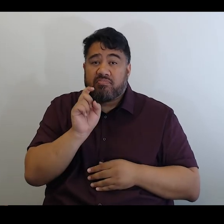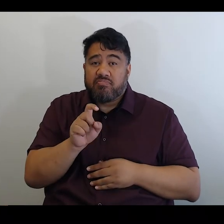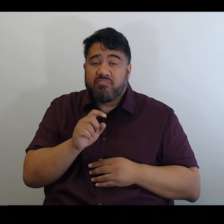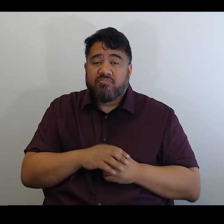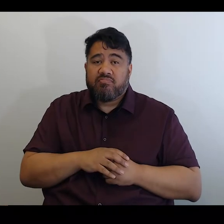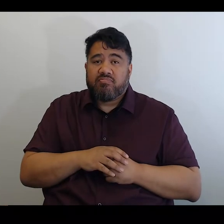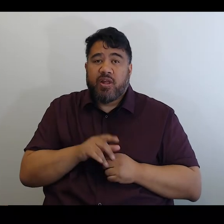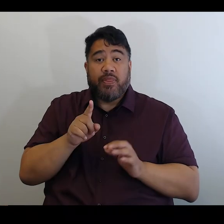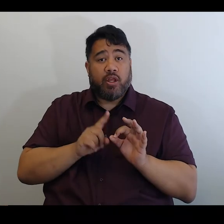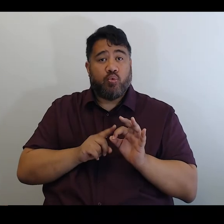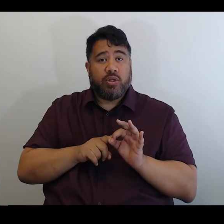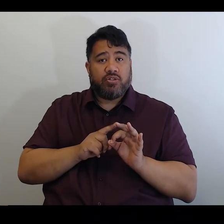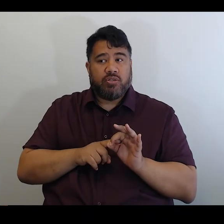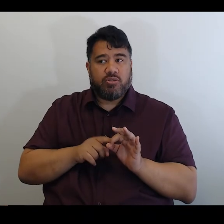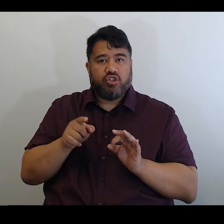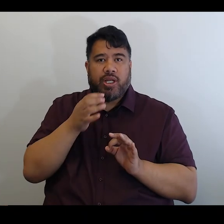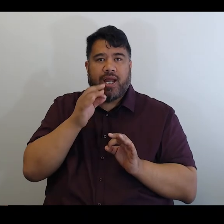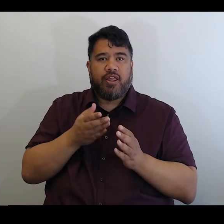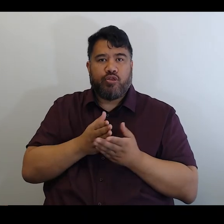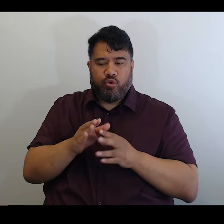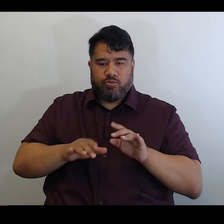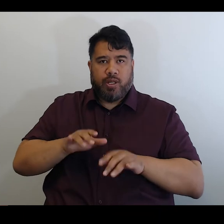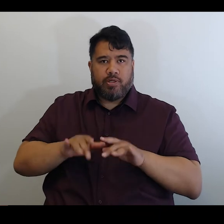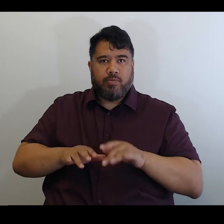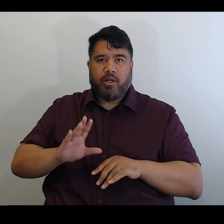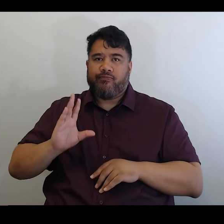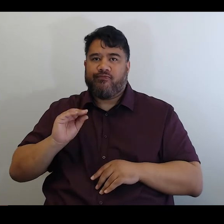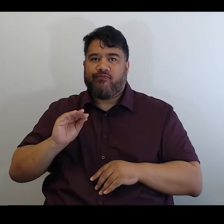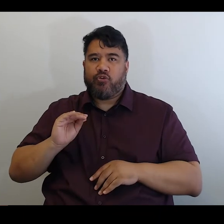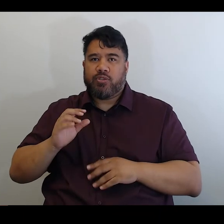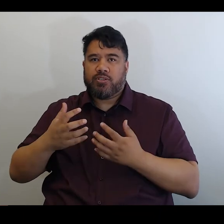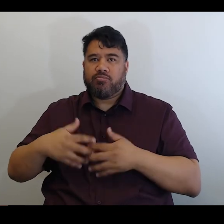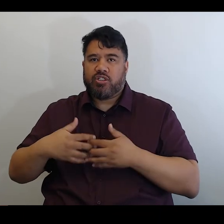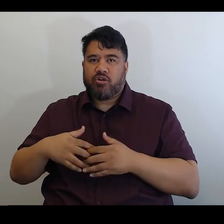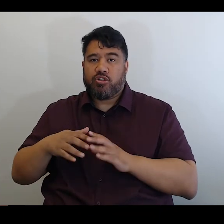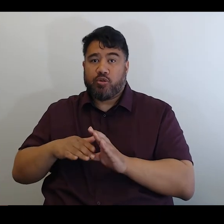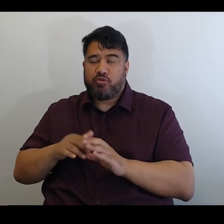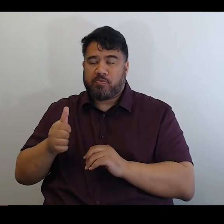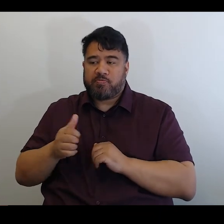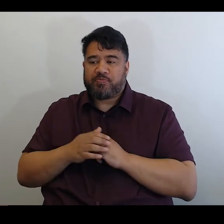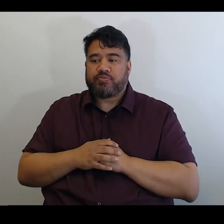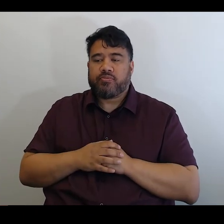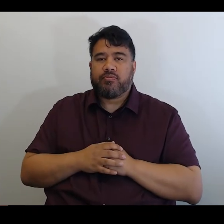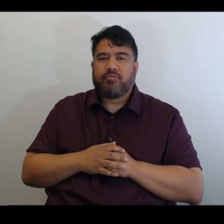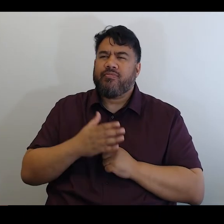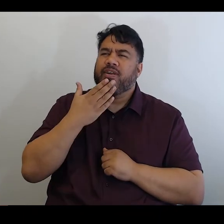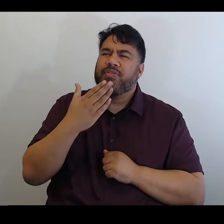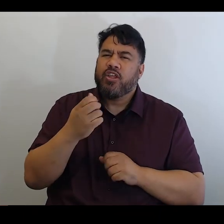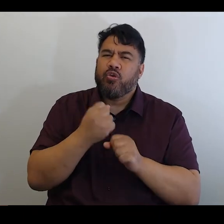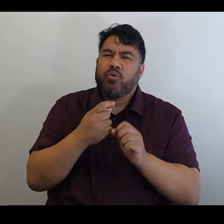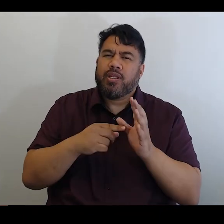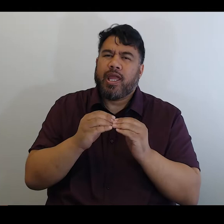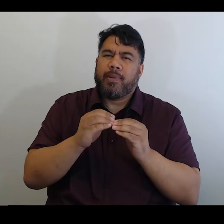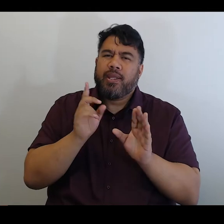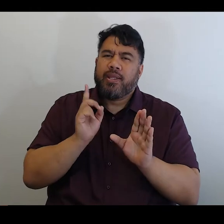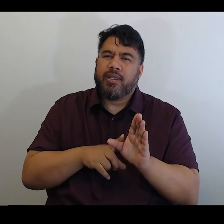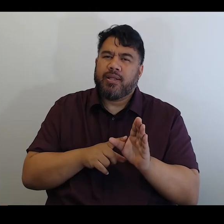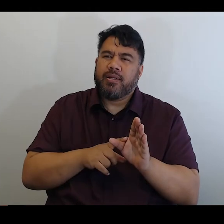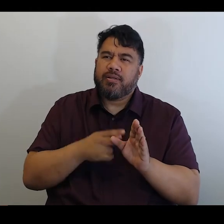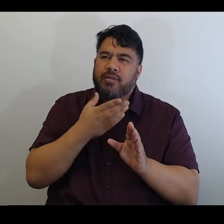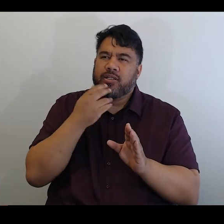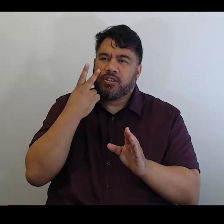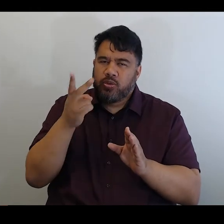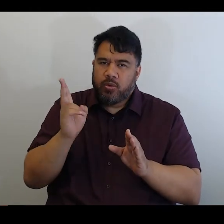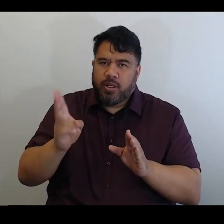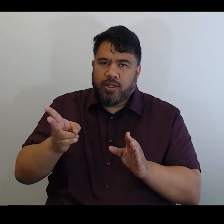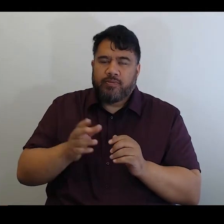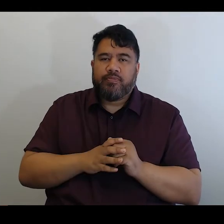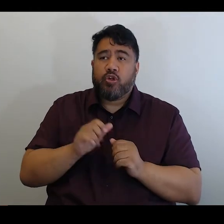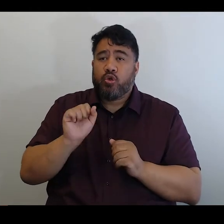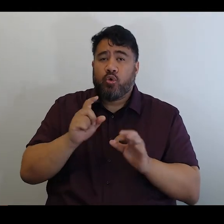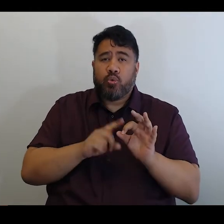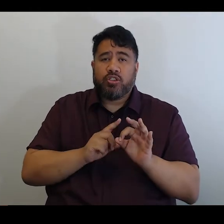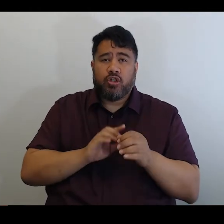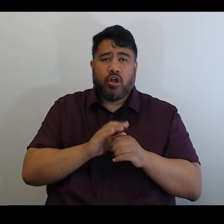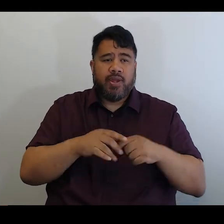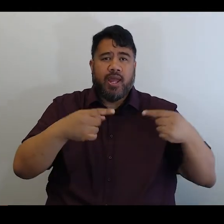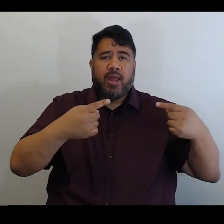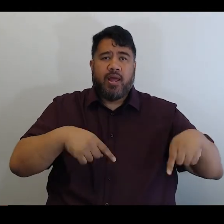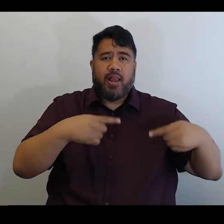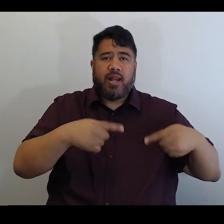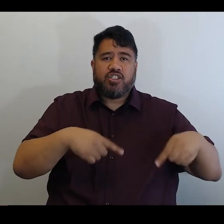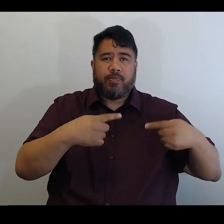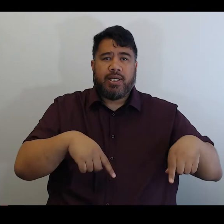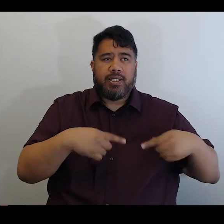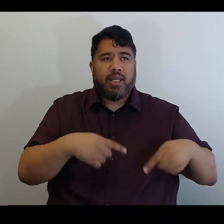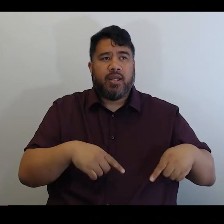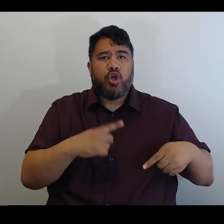Kia ora Gabby thank you for that, and It's nice to see you again too. So a couple of questions in there, the question about eligibility more broadly is something we're going to have to grapple with,